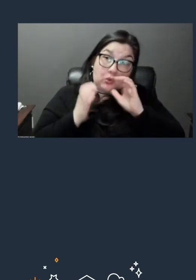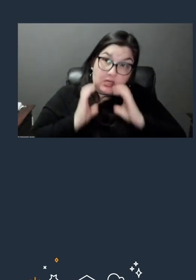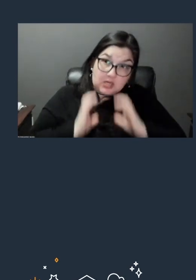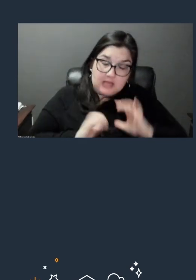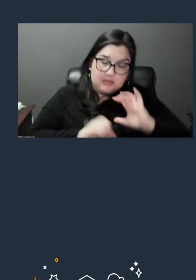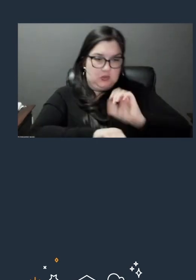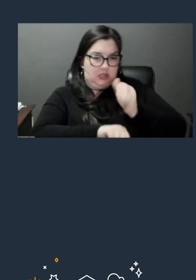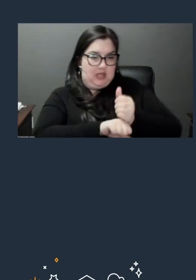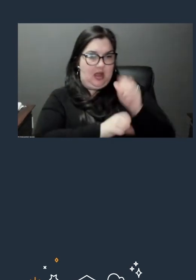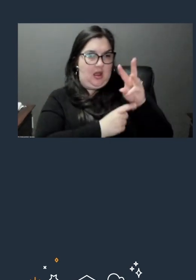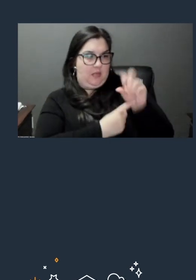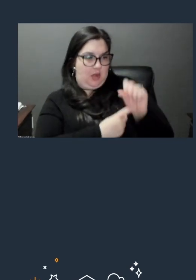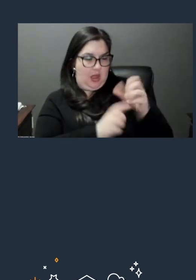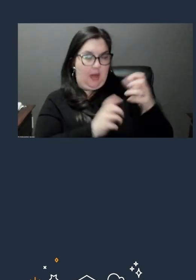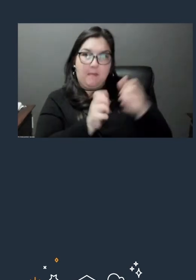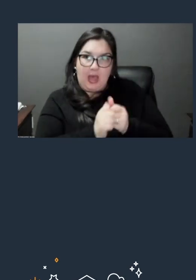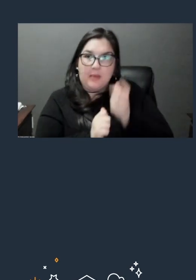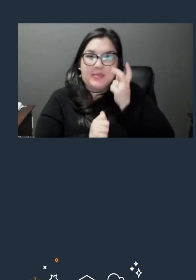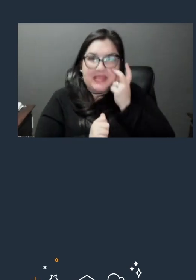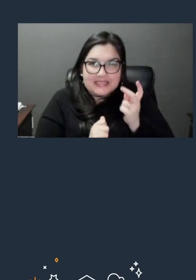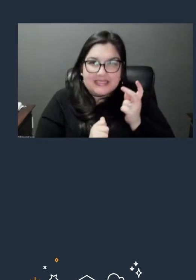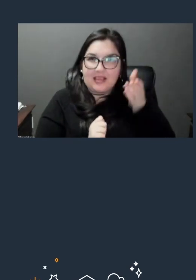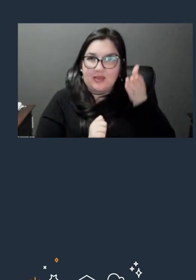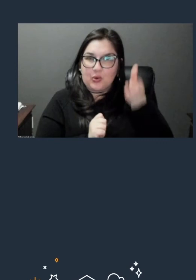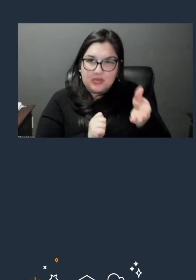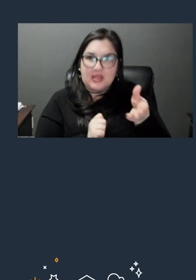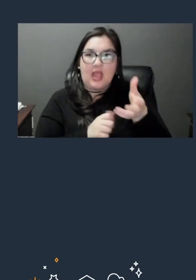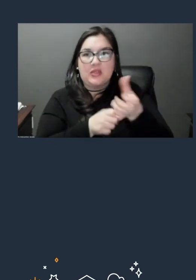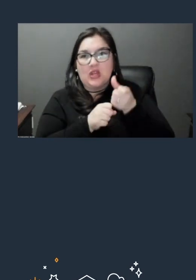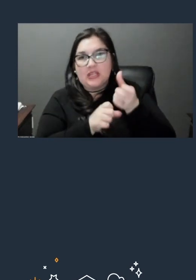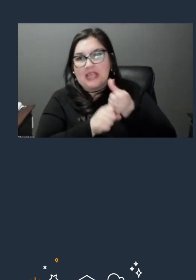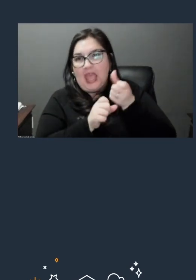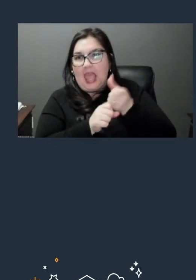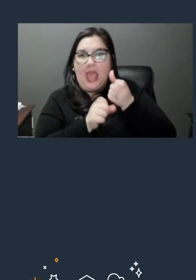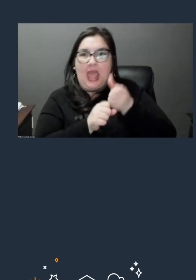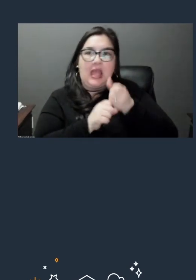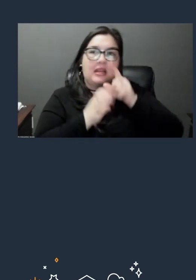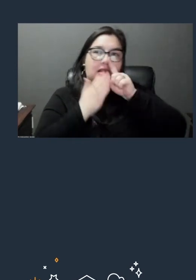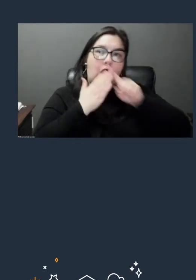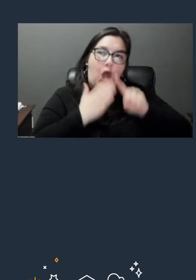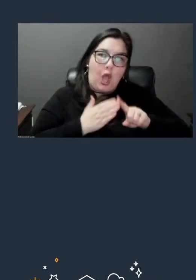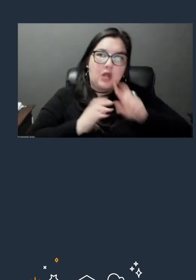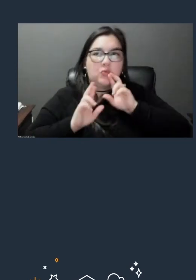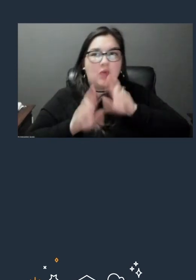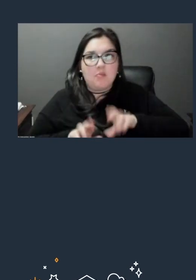and they see all the backups are there, and they're getting the audit reports, and they have good peace of mind that their data's been backed up,